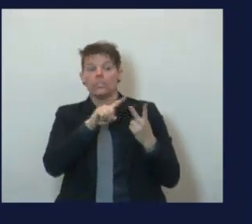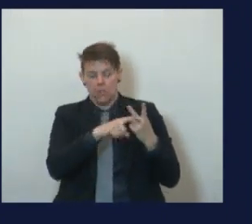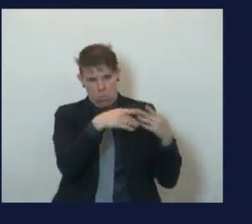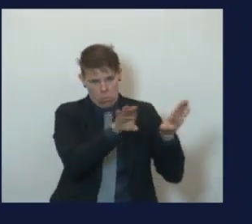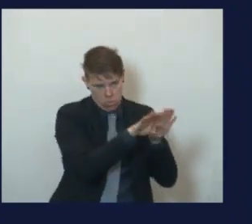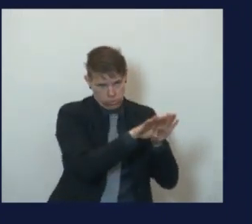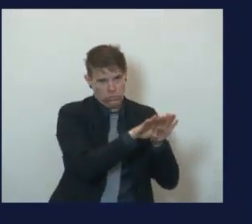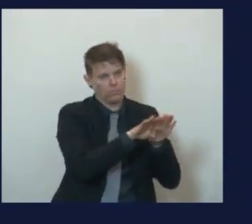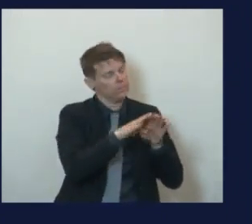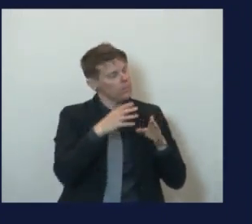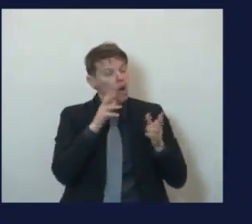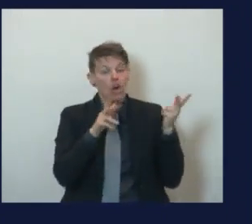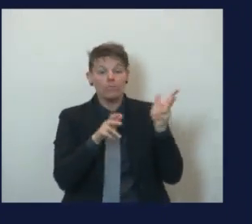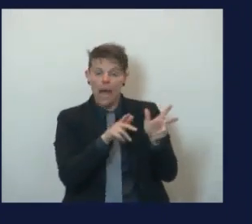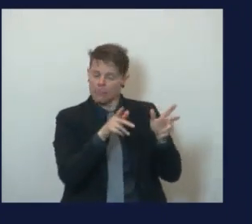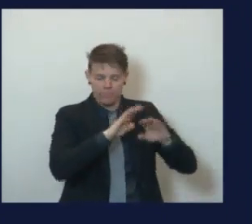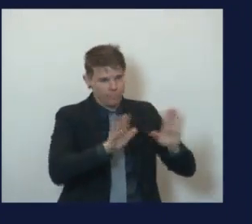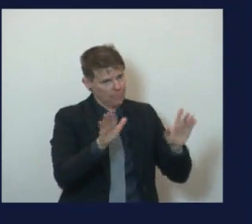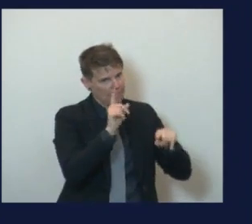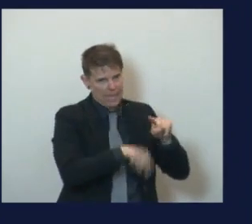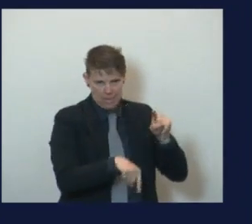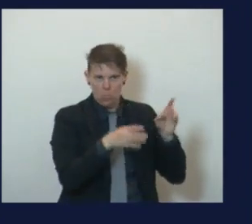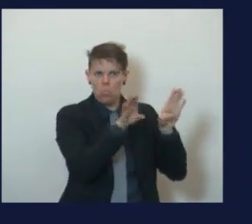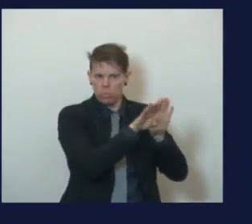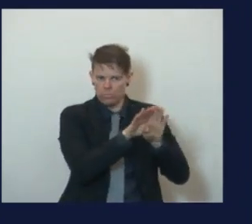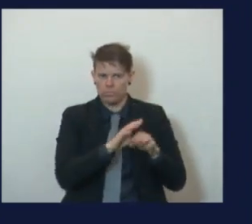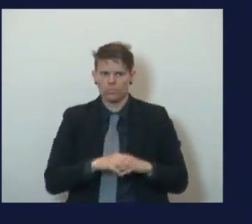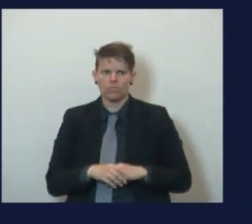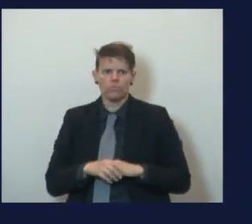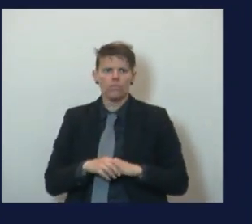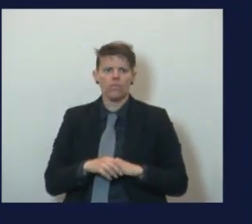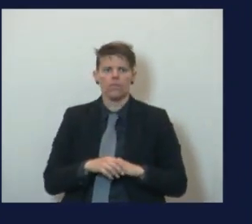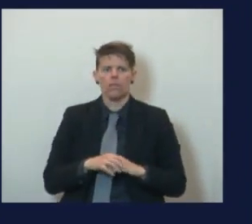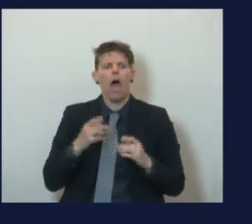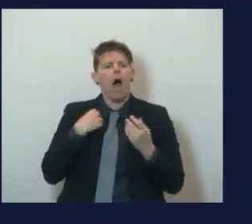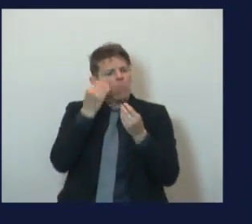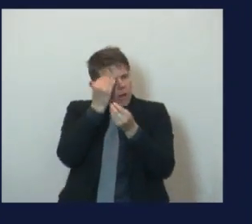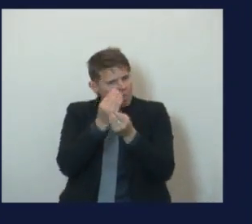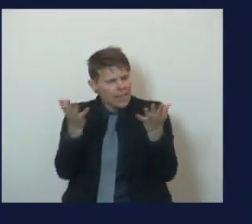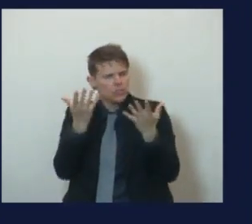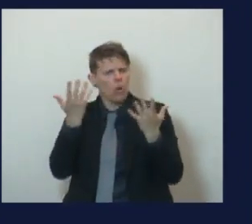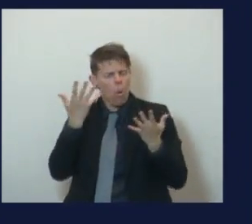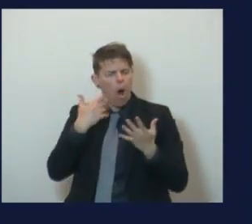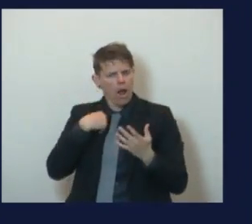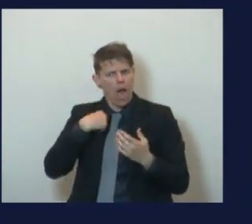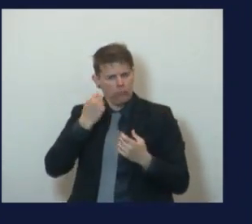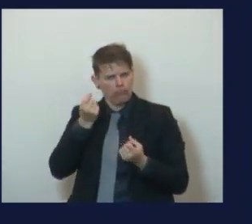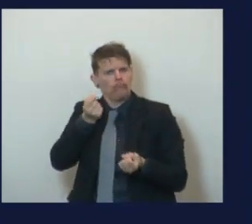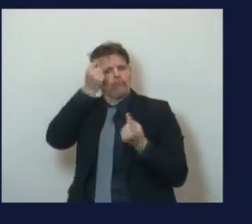EXCEPTION THERE STILL CLOSED. DINE IN RESTAURANTS AND BARS EXCEPT FOR CURBSIDE DELIVER ARE ALSO STILL CLOSED.